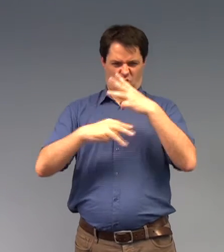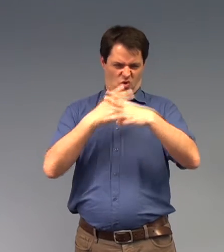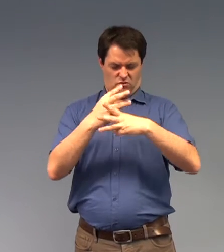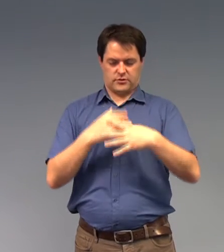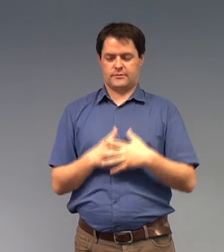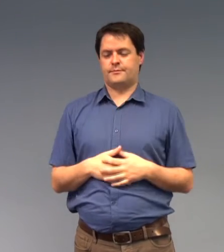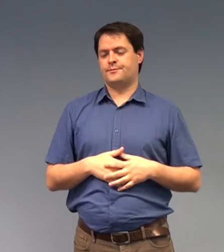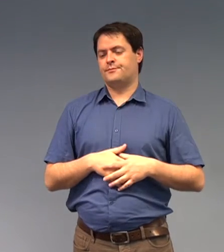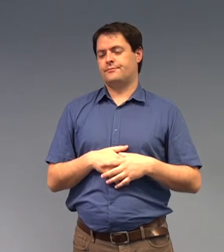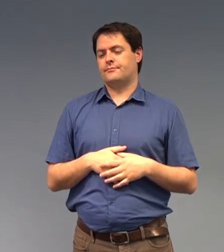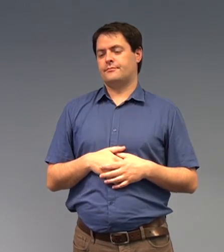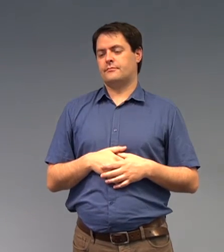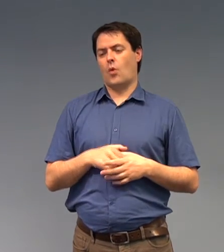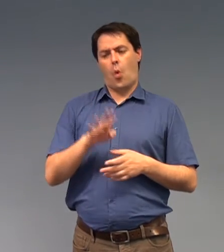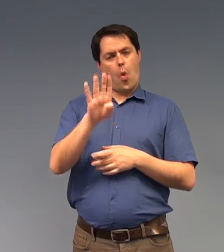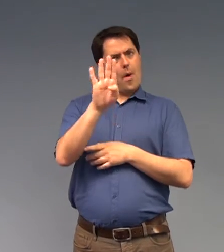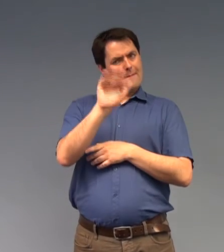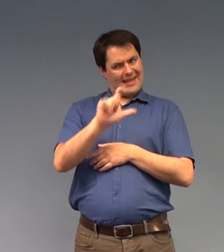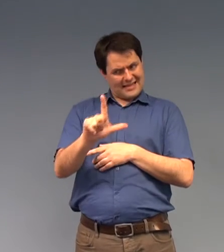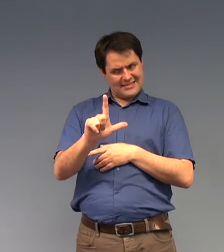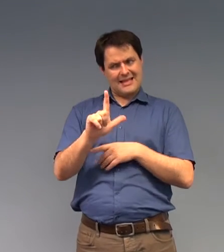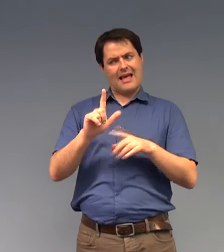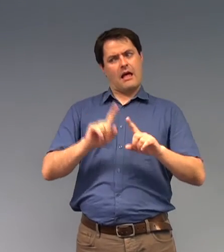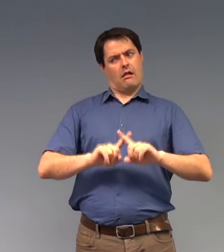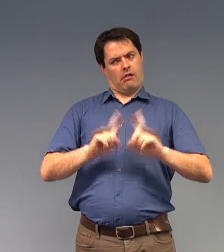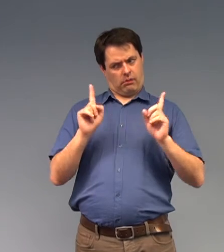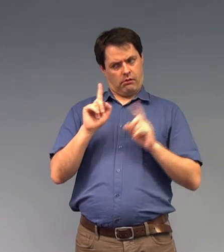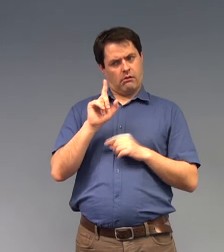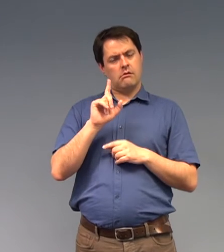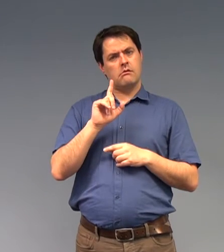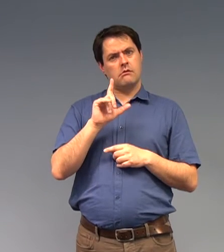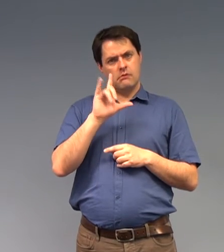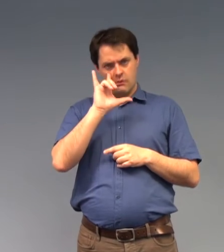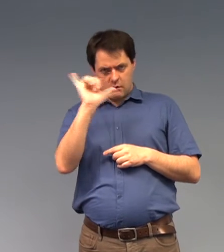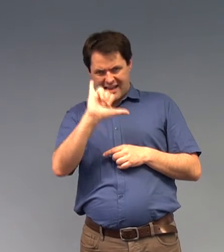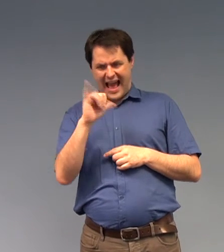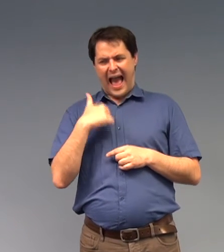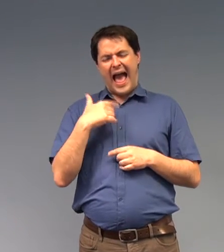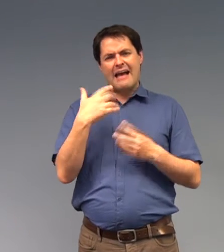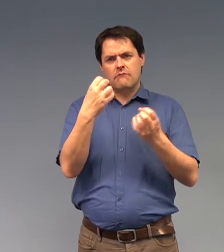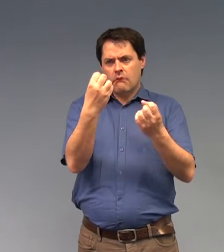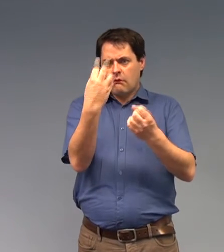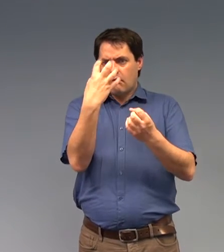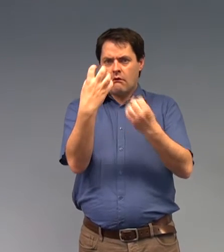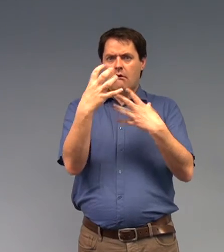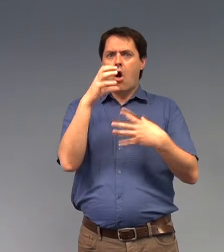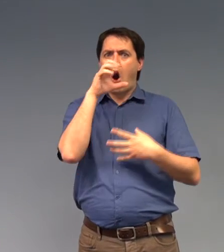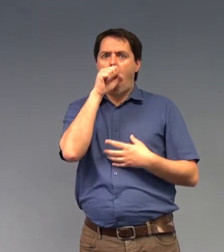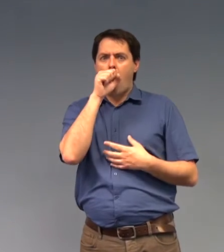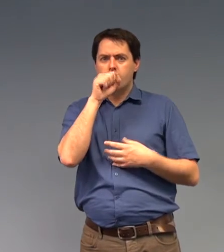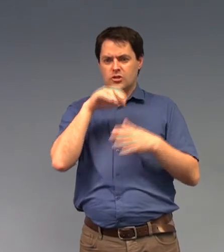but it's gradually spreading around the world." And in BSL we seem to have something very different.